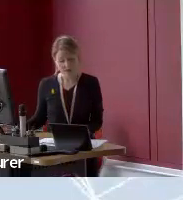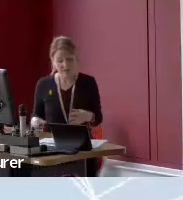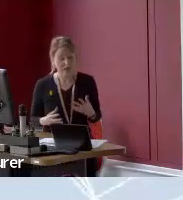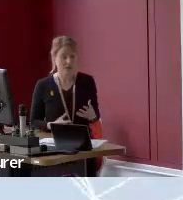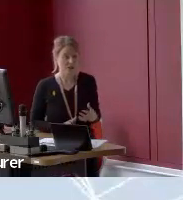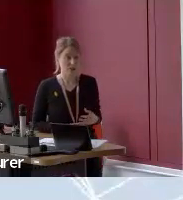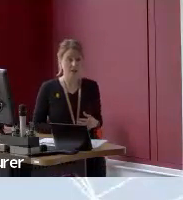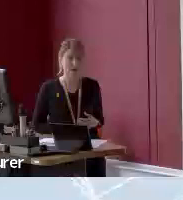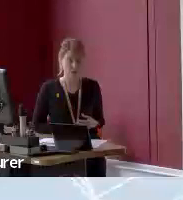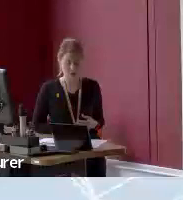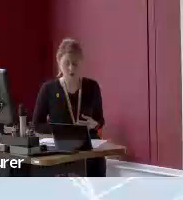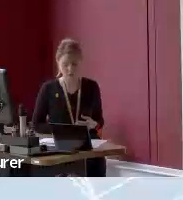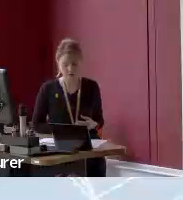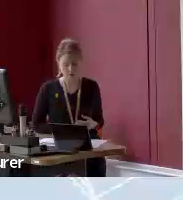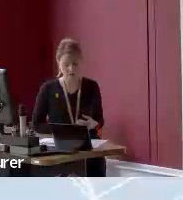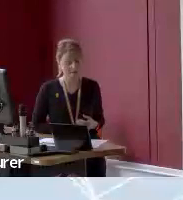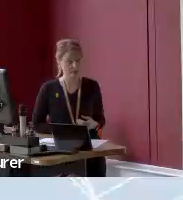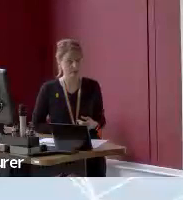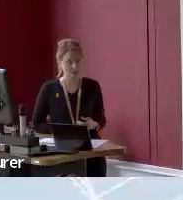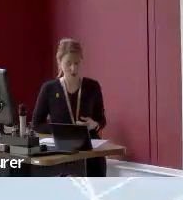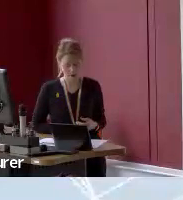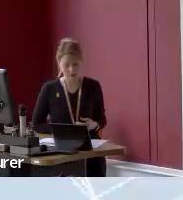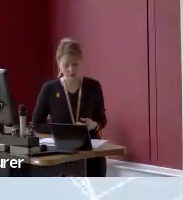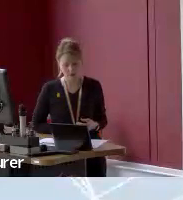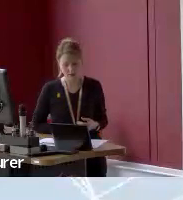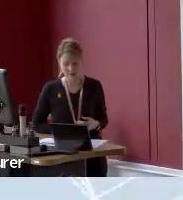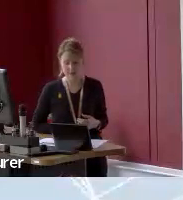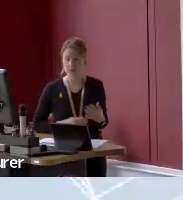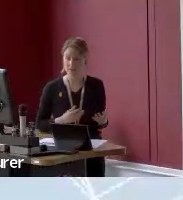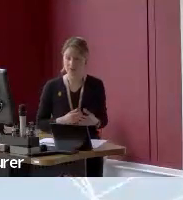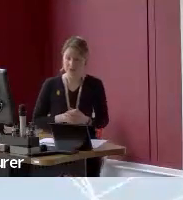a funding application in collaboration with some of our third sector partners and self-advocates